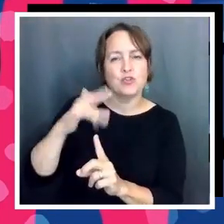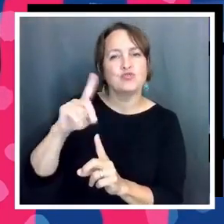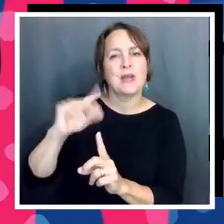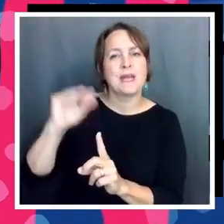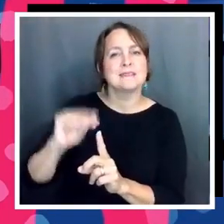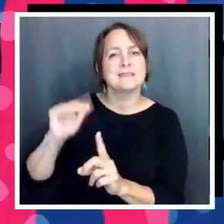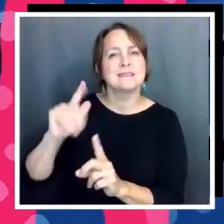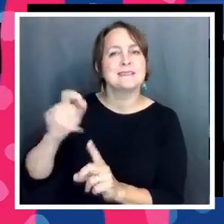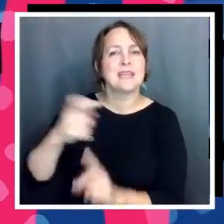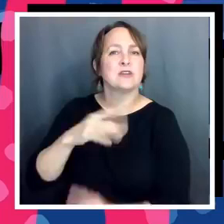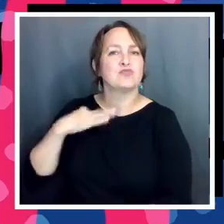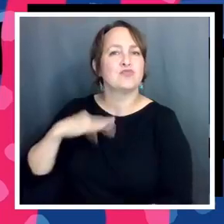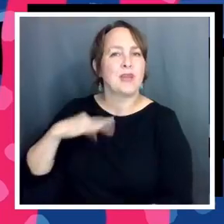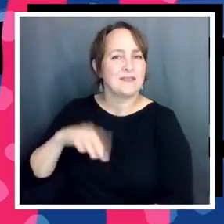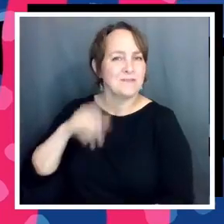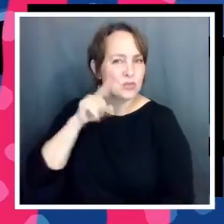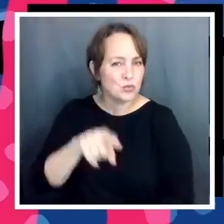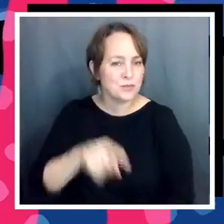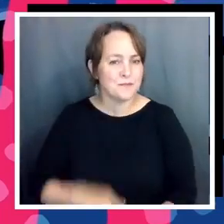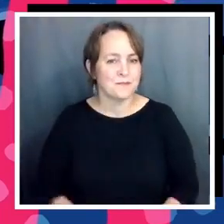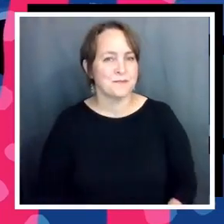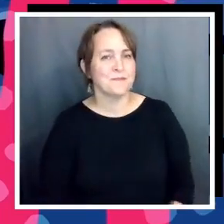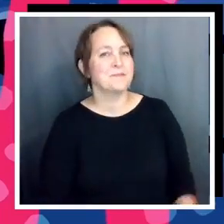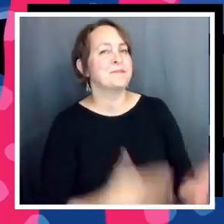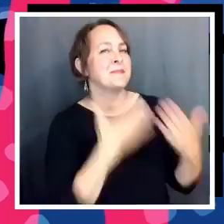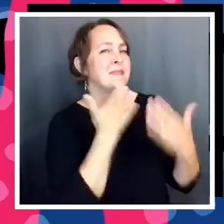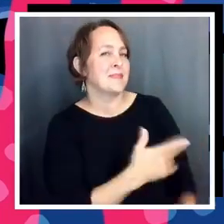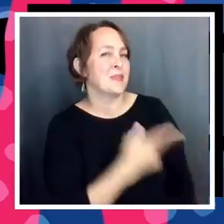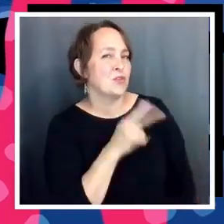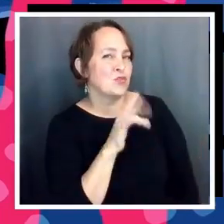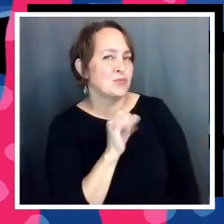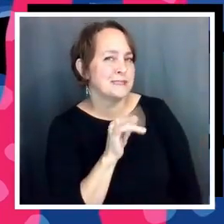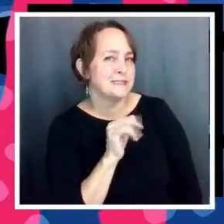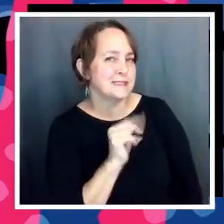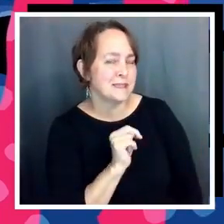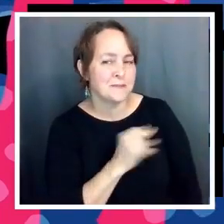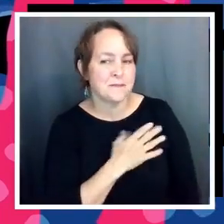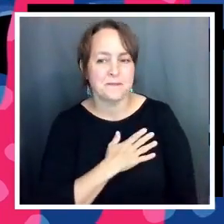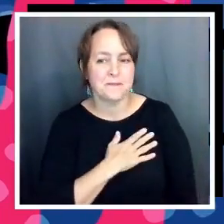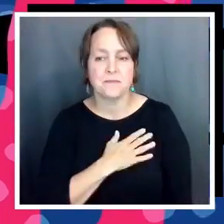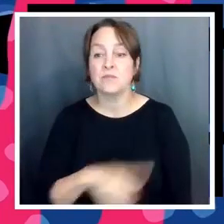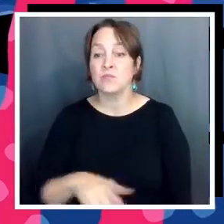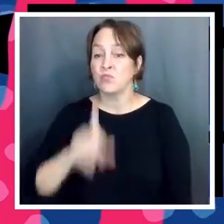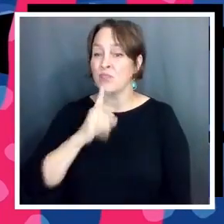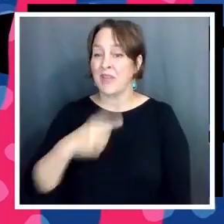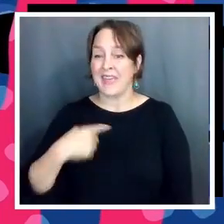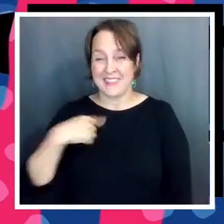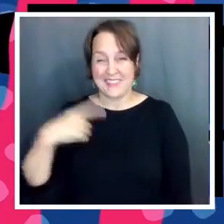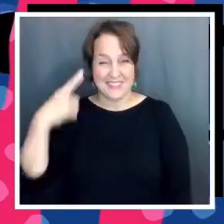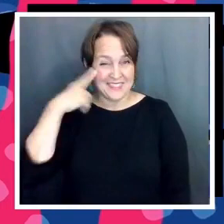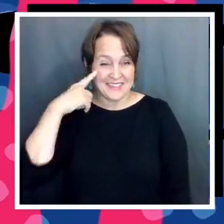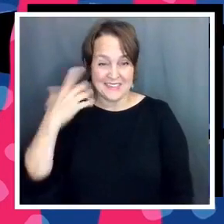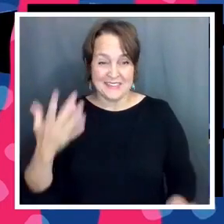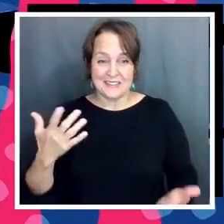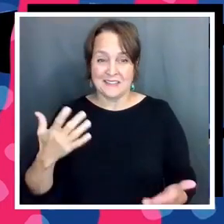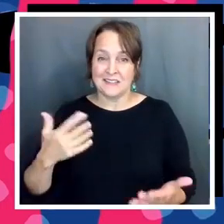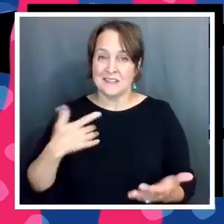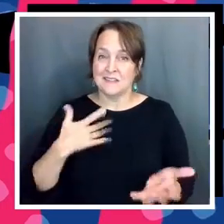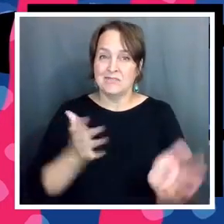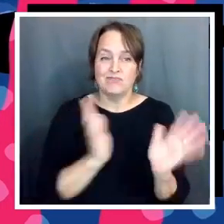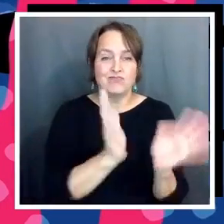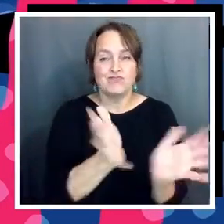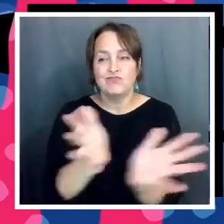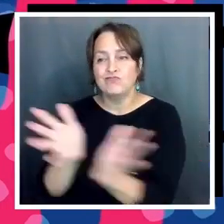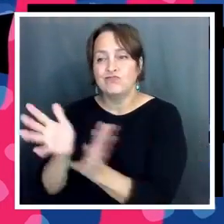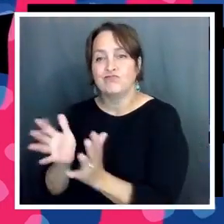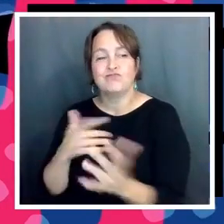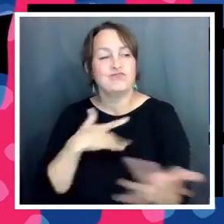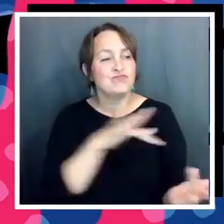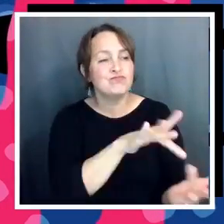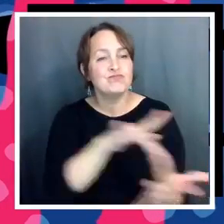TIP YOU CAN SHARE WITH US AND